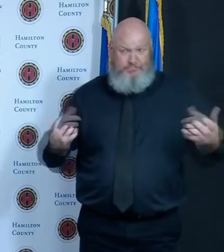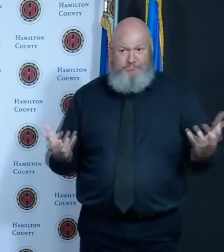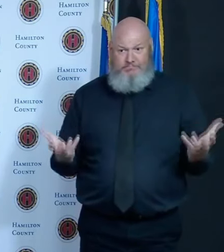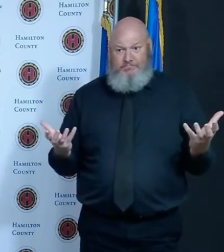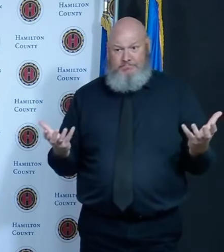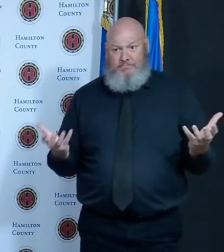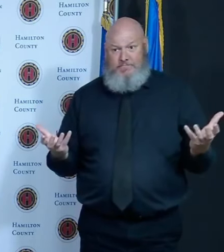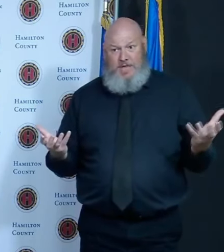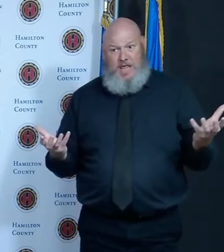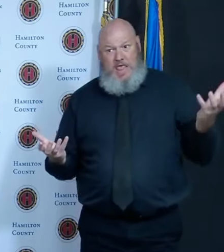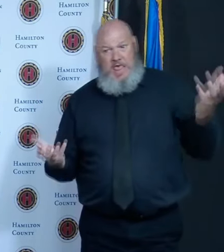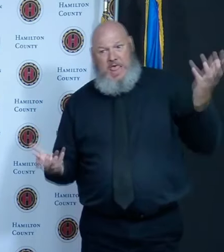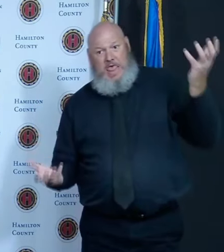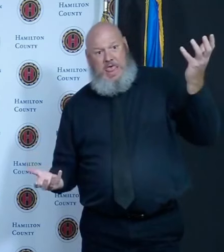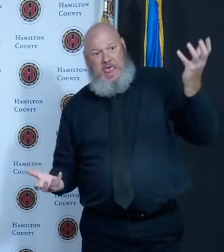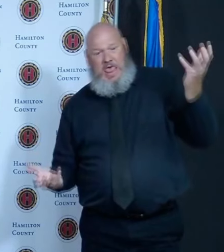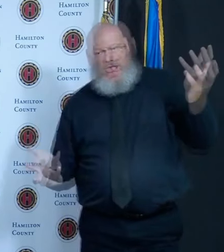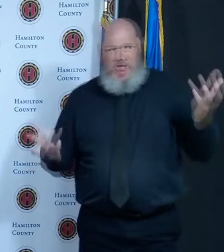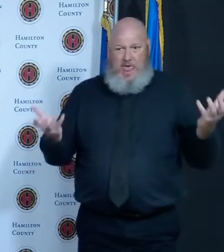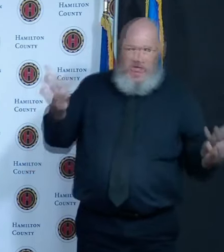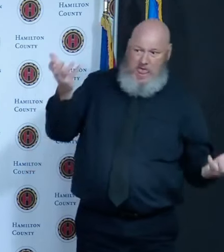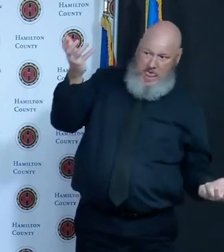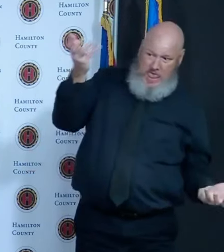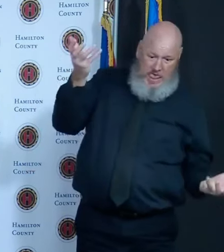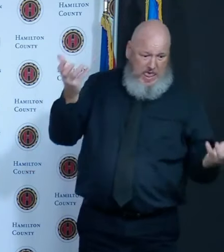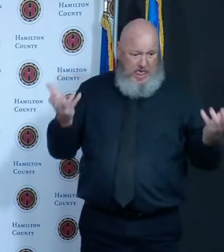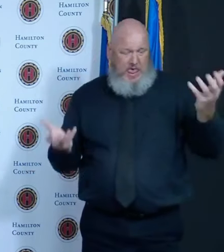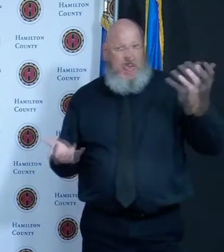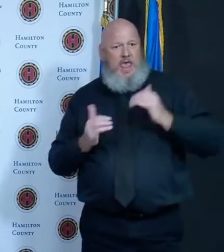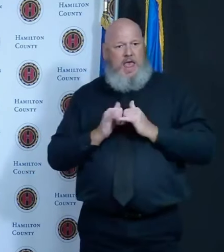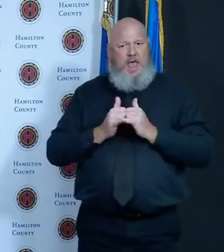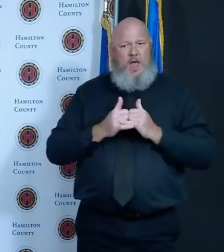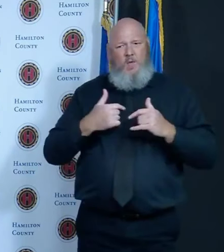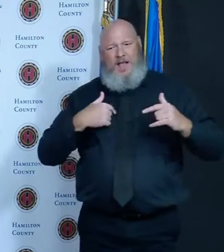that's the challenge because this we're in uncharted territory